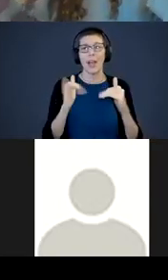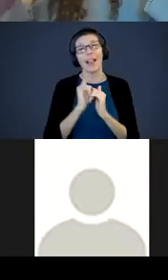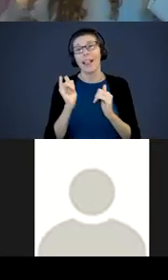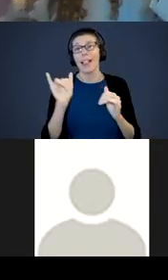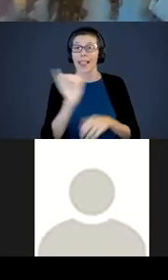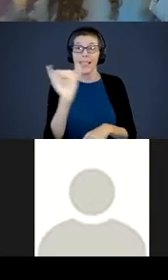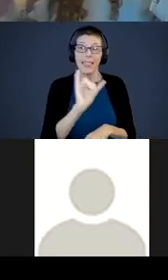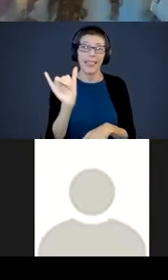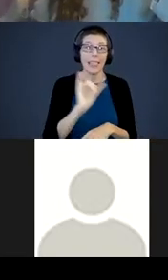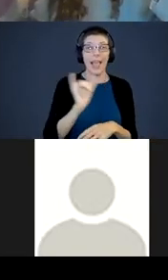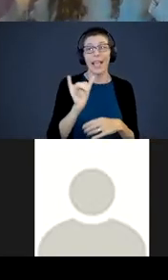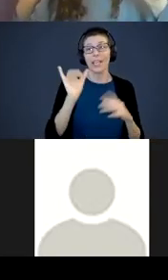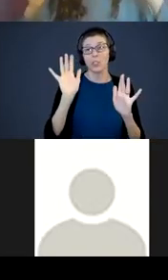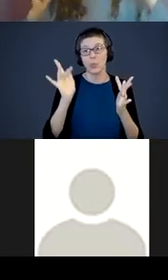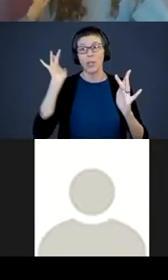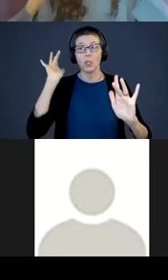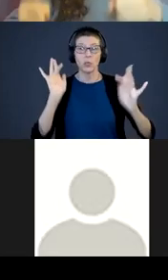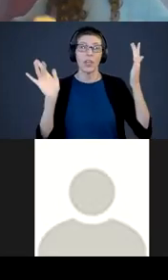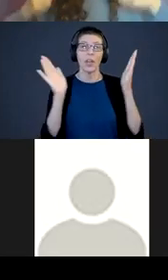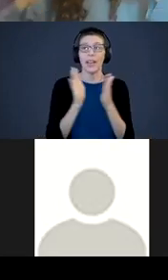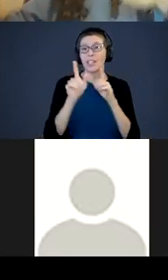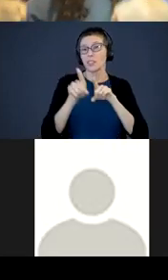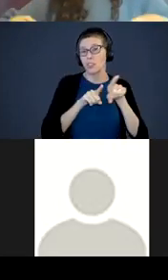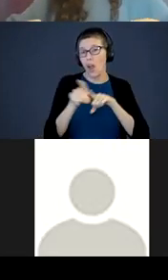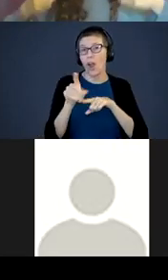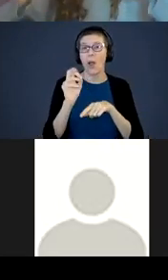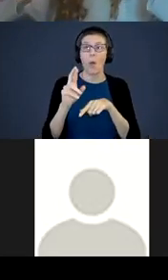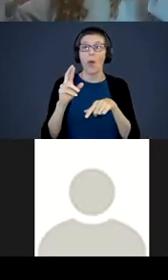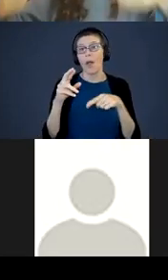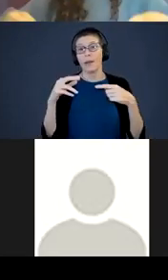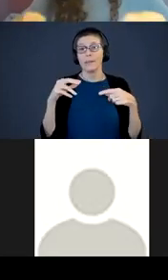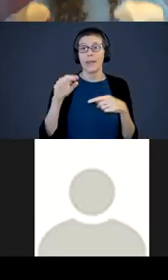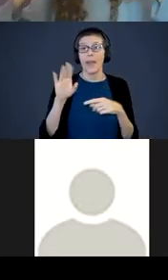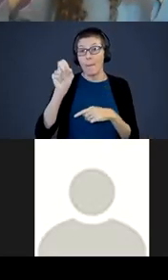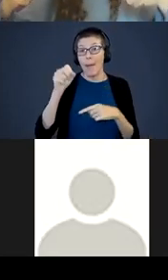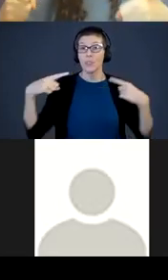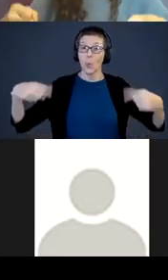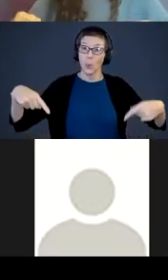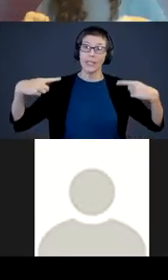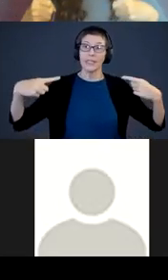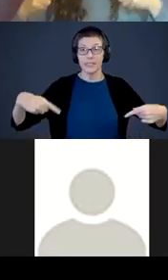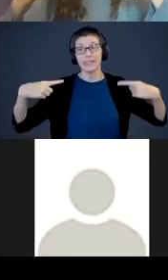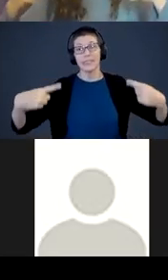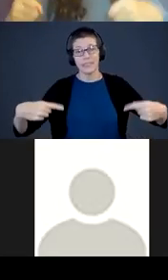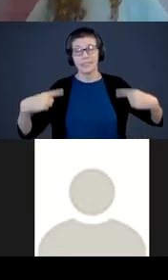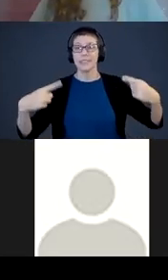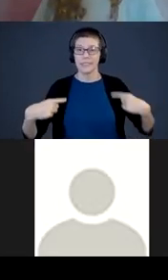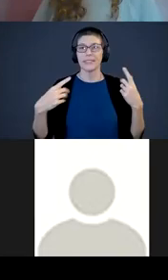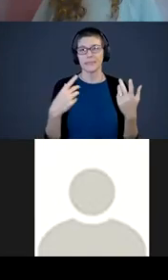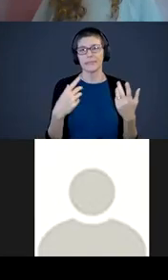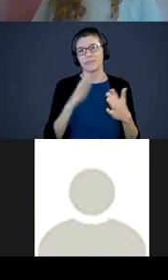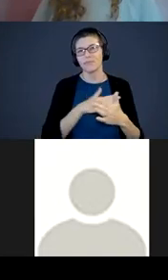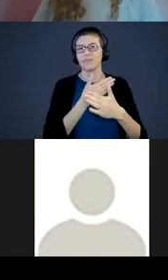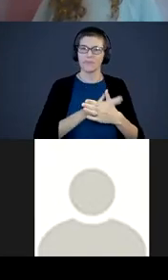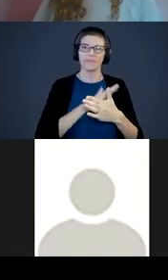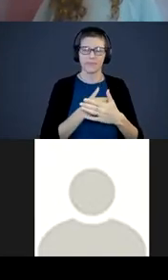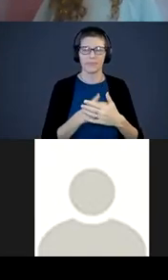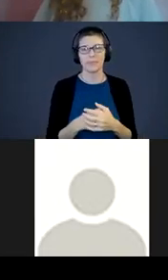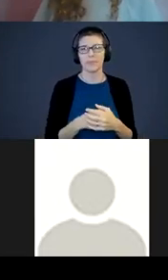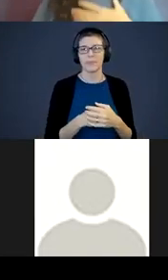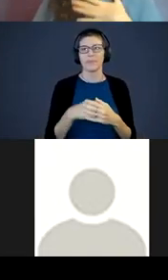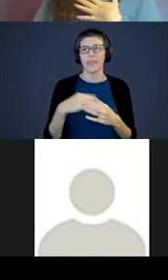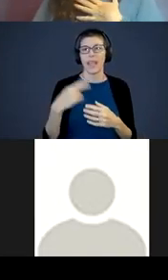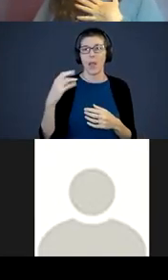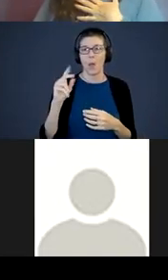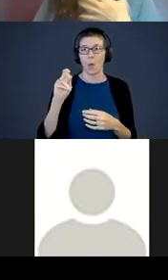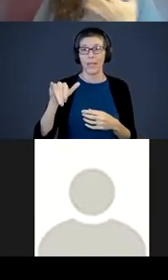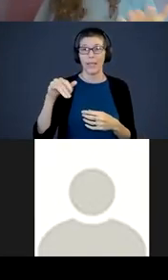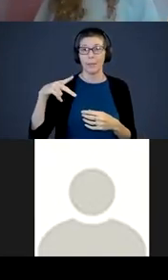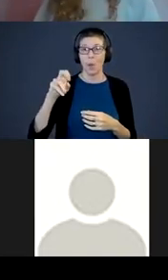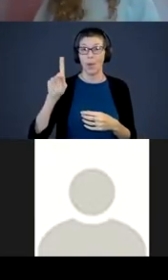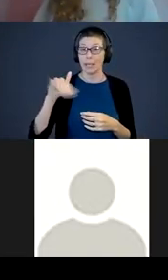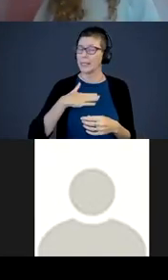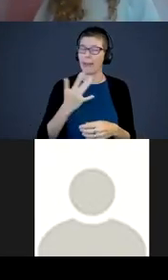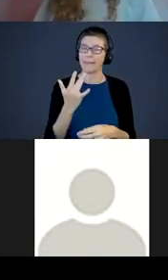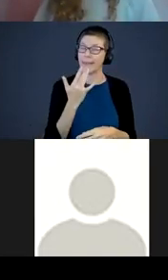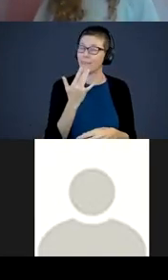Little Star or Wheels on the Bus, and the Hokey Pokey, my personal favorite. It’s an old song,